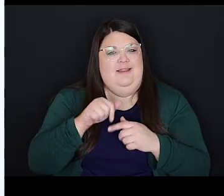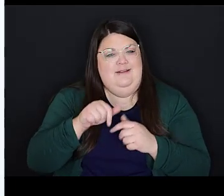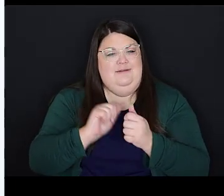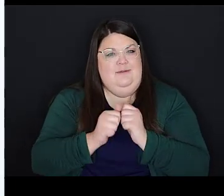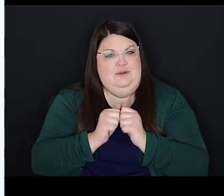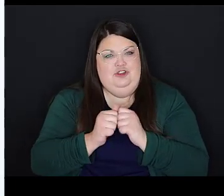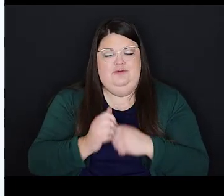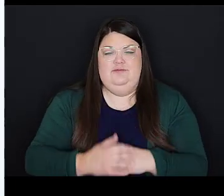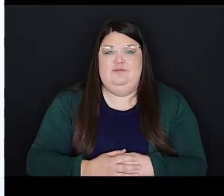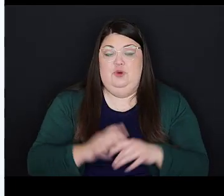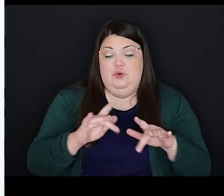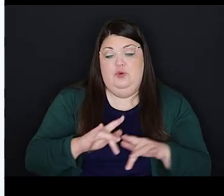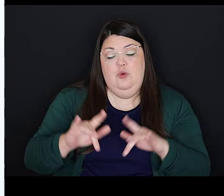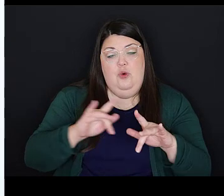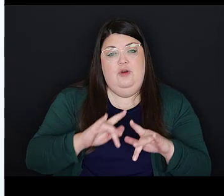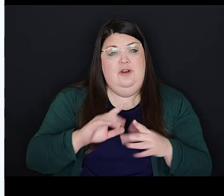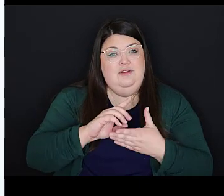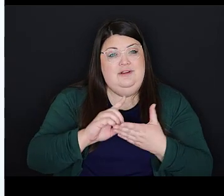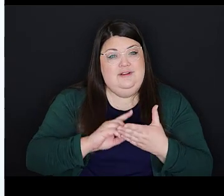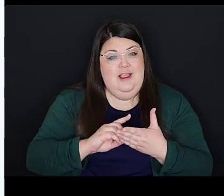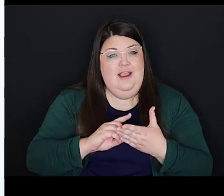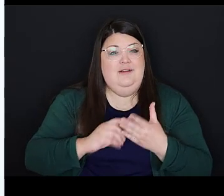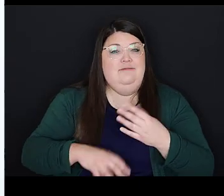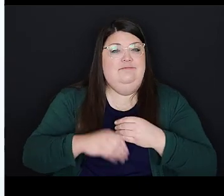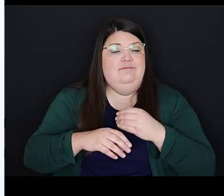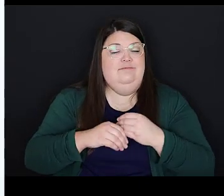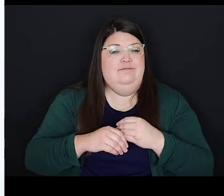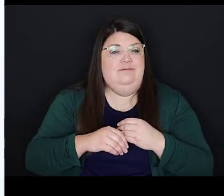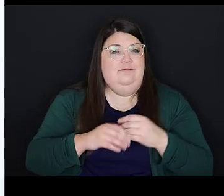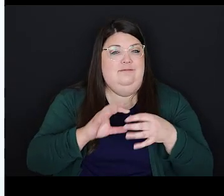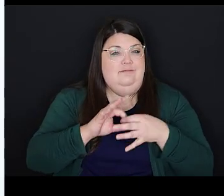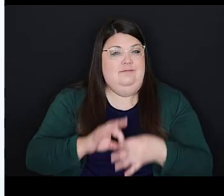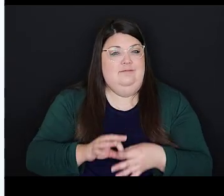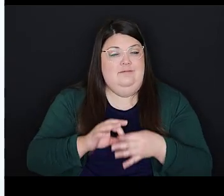The recording is designed to supplement the relevant material associated with the